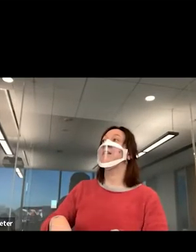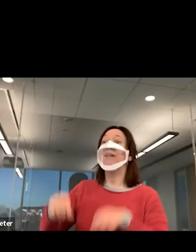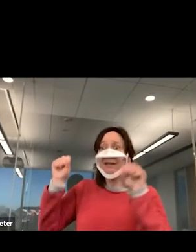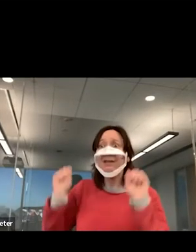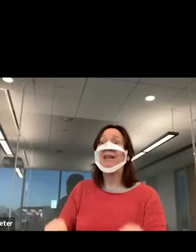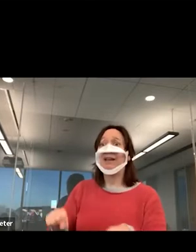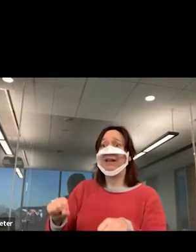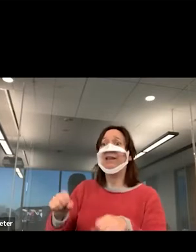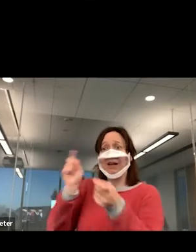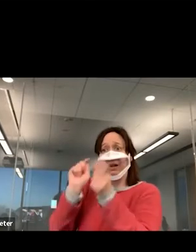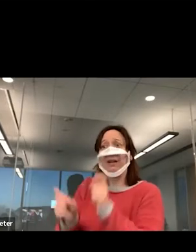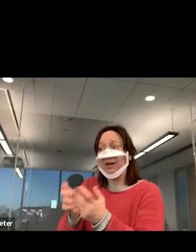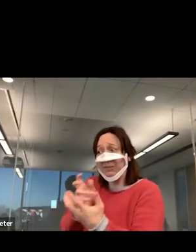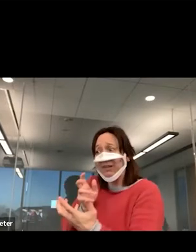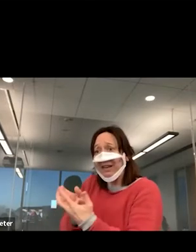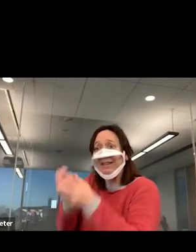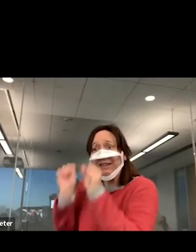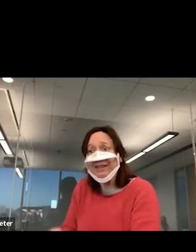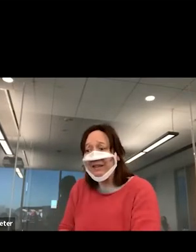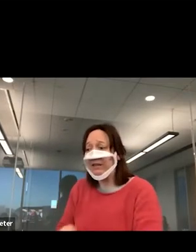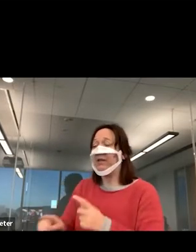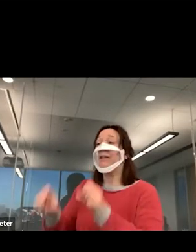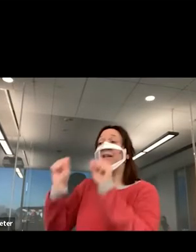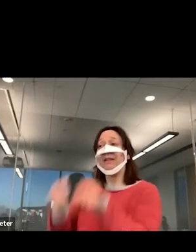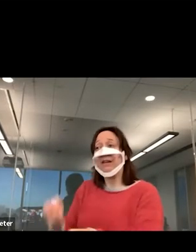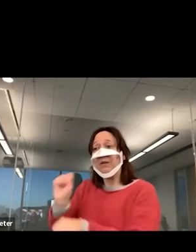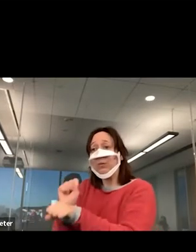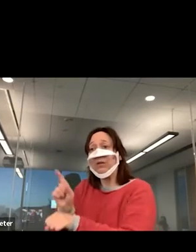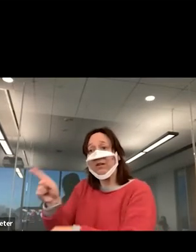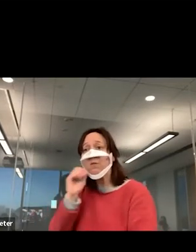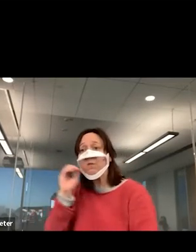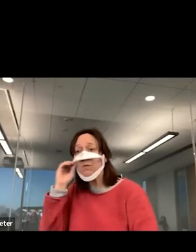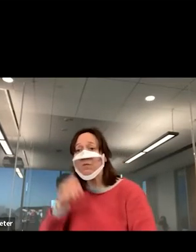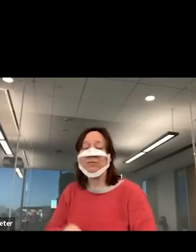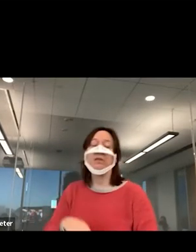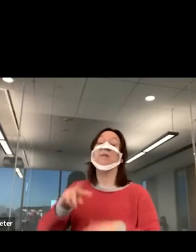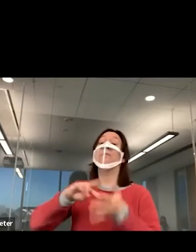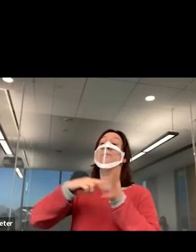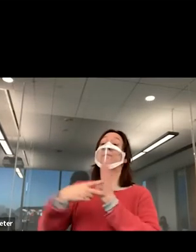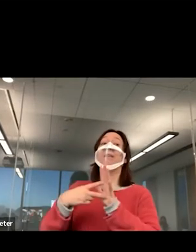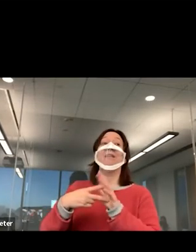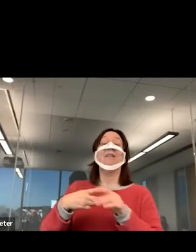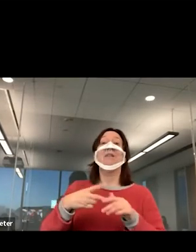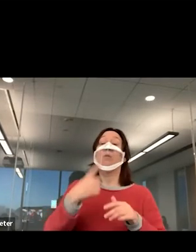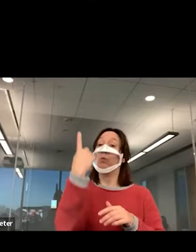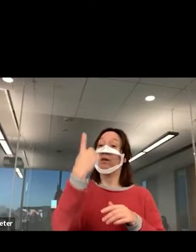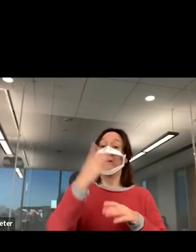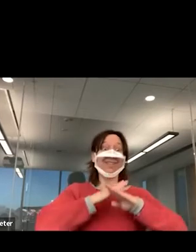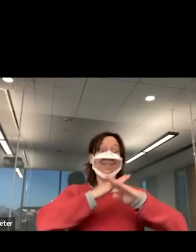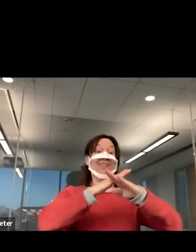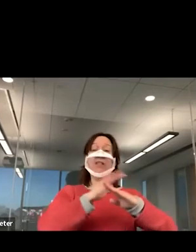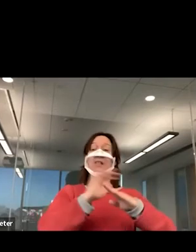so you know transportation issues other issues that prevent you from being able to get to work